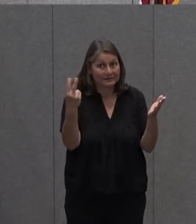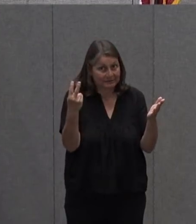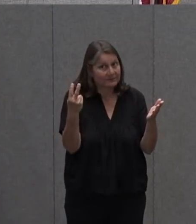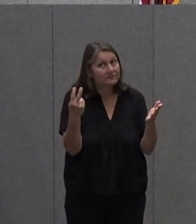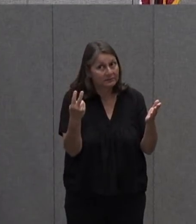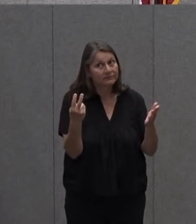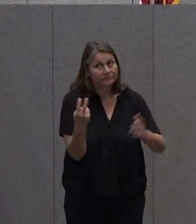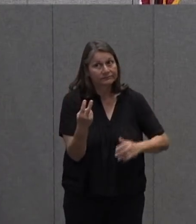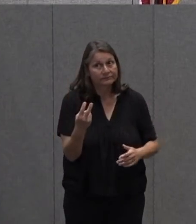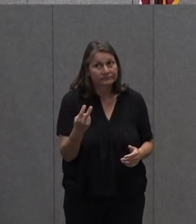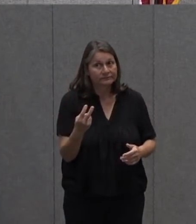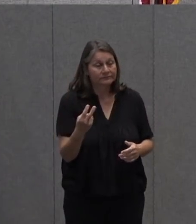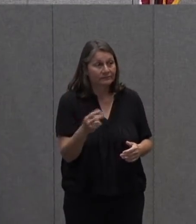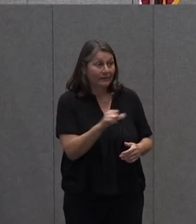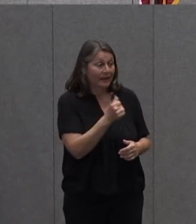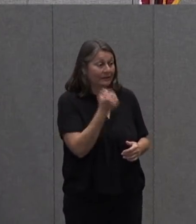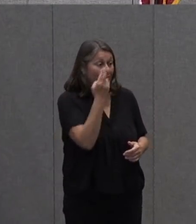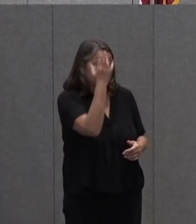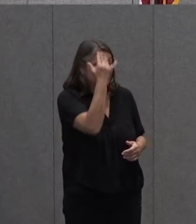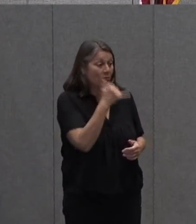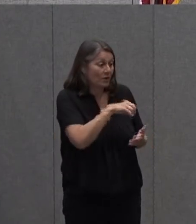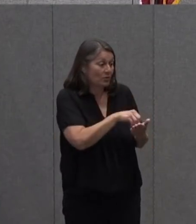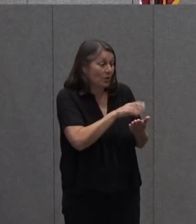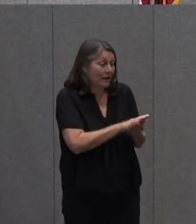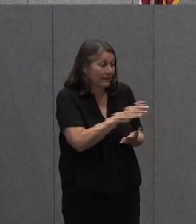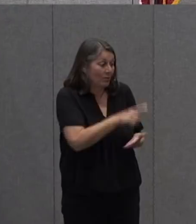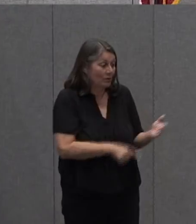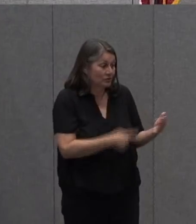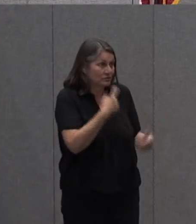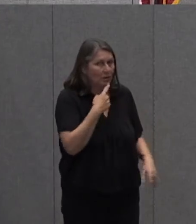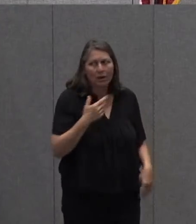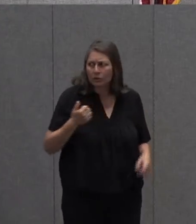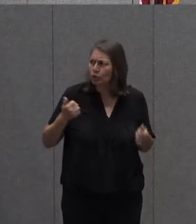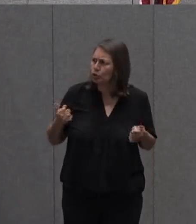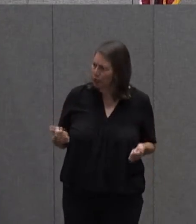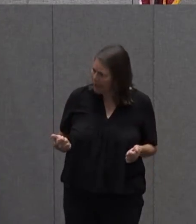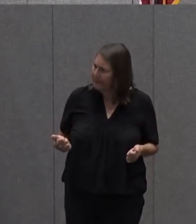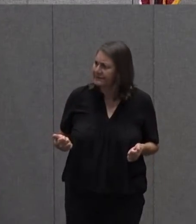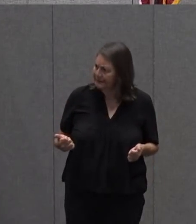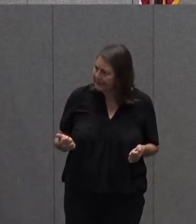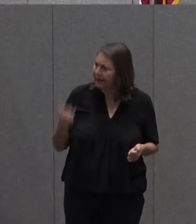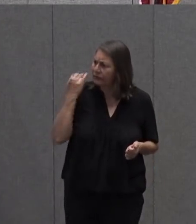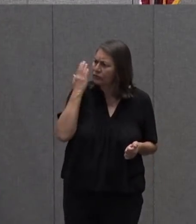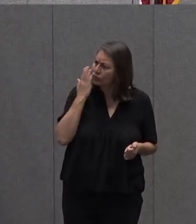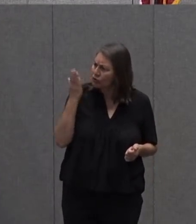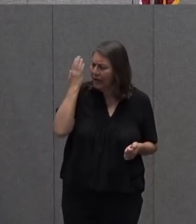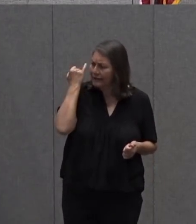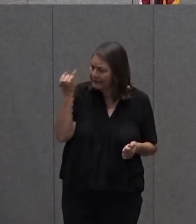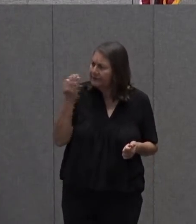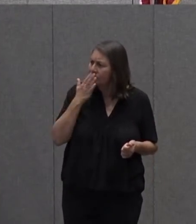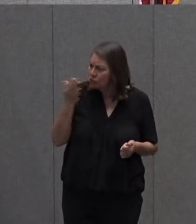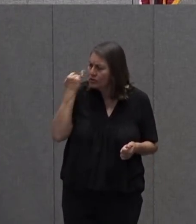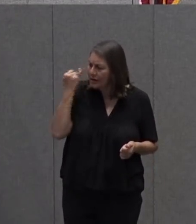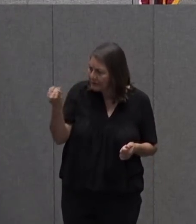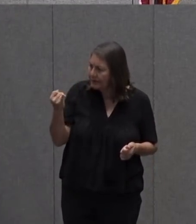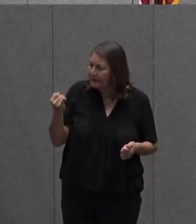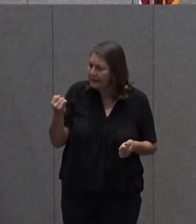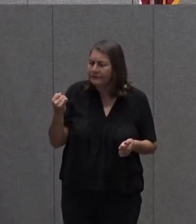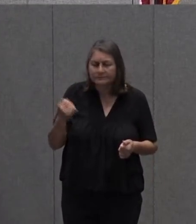Another reason to maybe write down what you say. What a great idea, keep notes. I would have taken notes. That's a good strategy to help win the game.